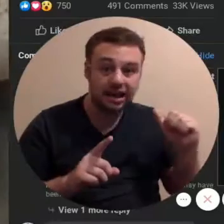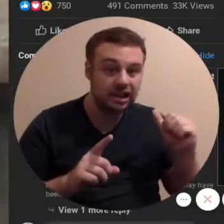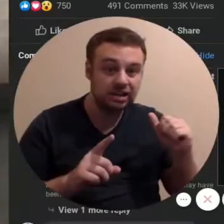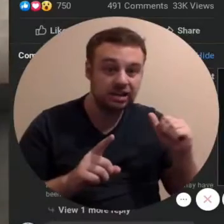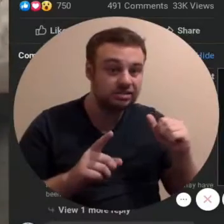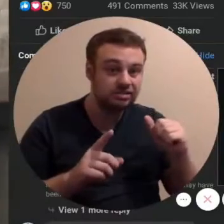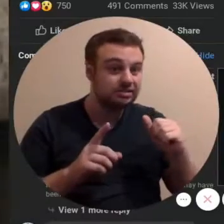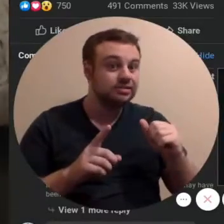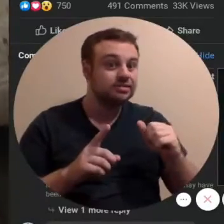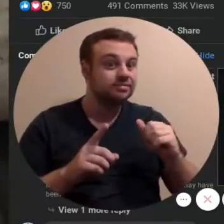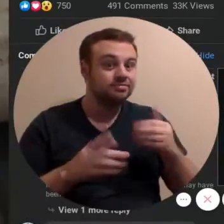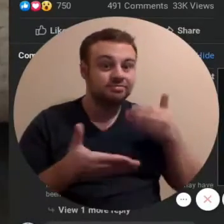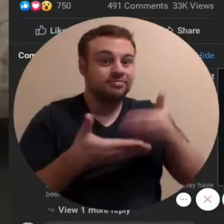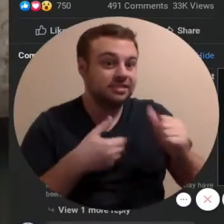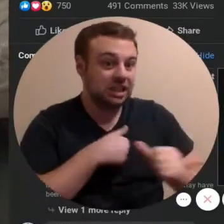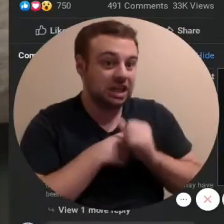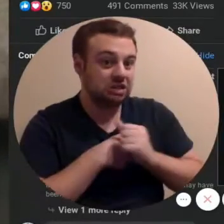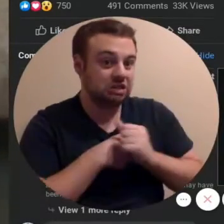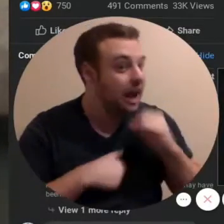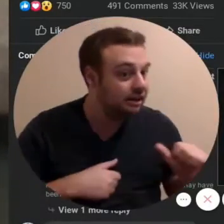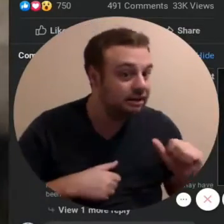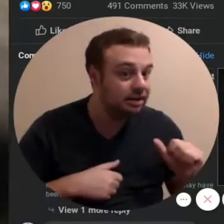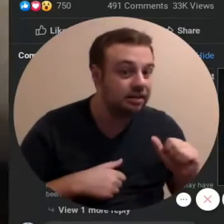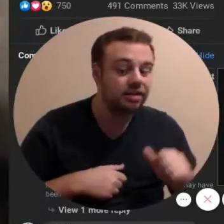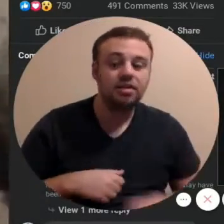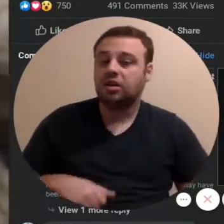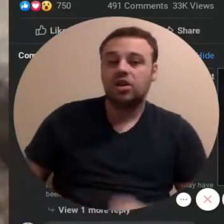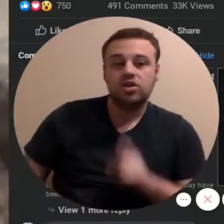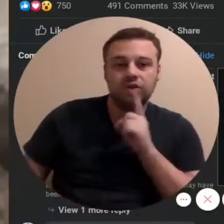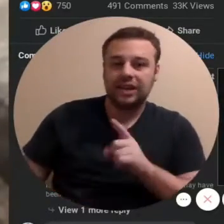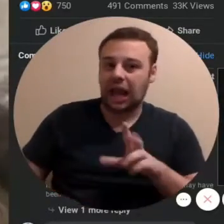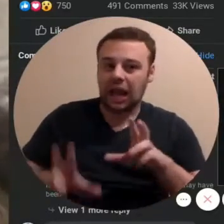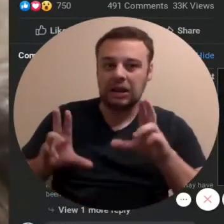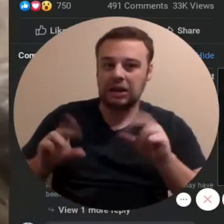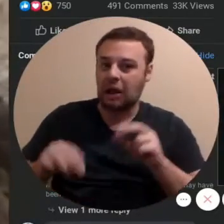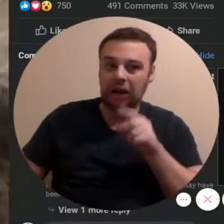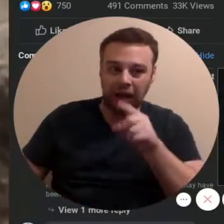Julie: I was nervous the first time he did it, but all he wants is that food. He doesn't seem mad at me.